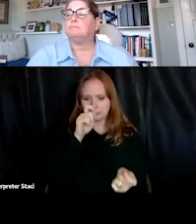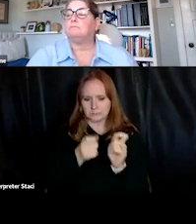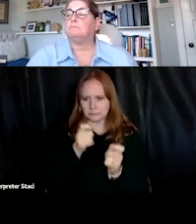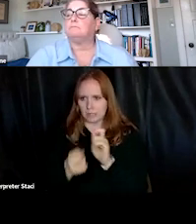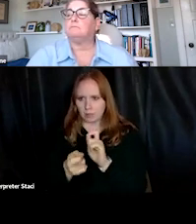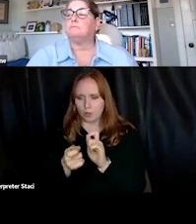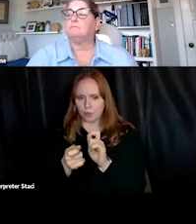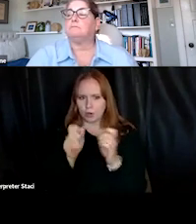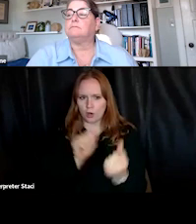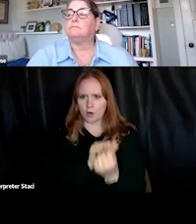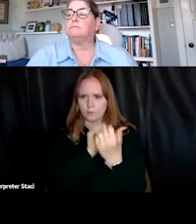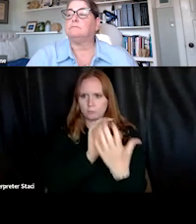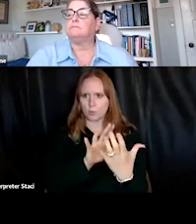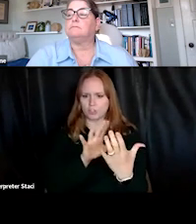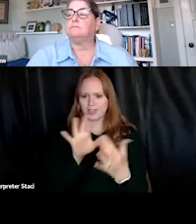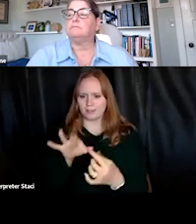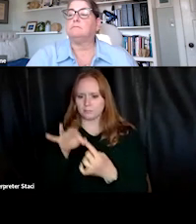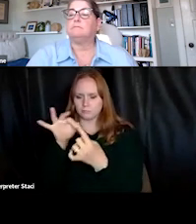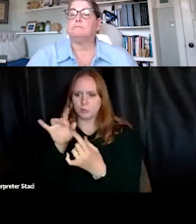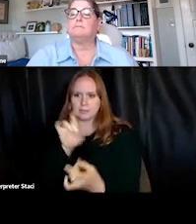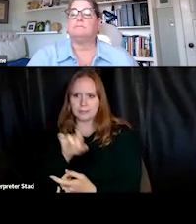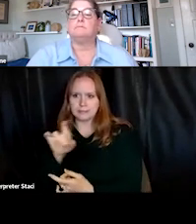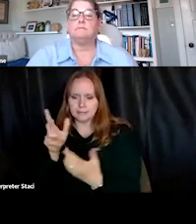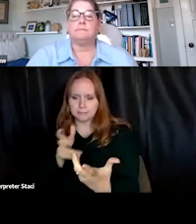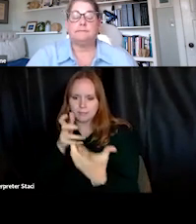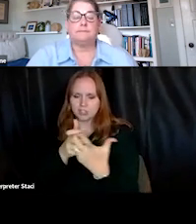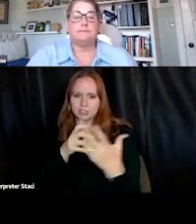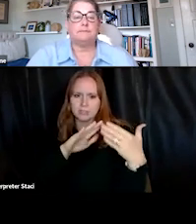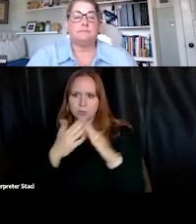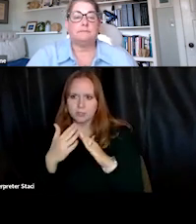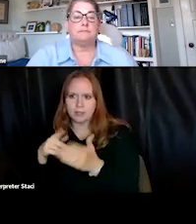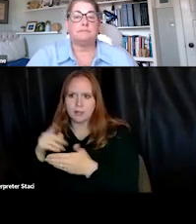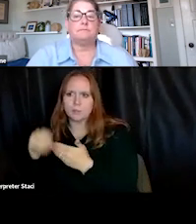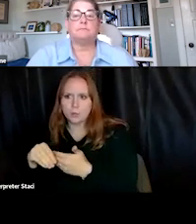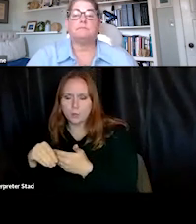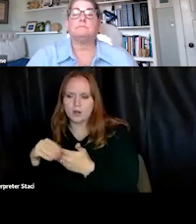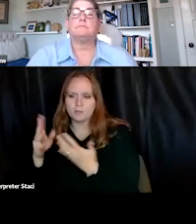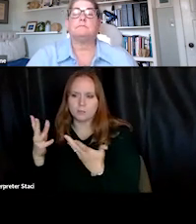of a community and a unique needs of the program, given the specific resources and assets